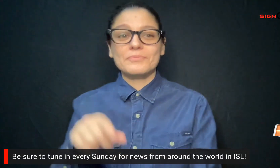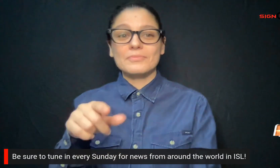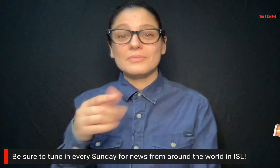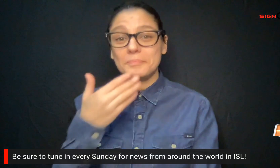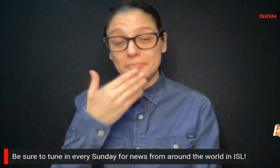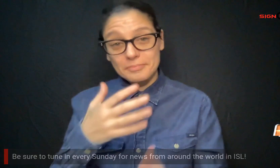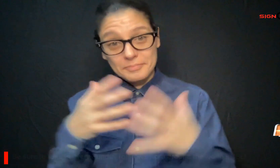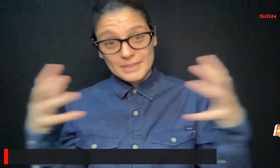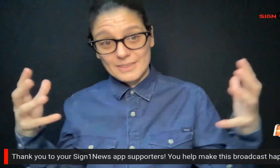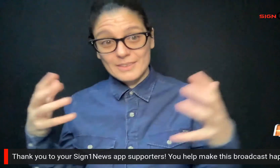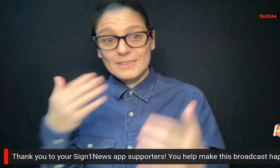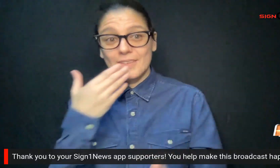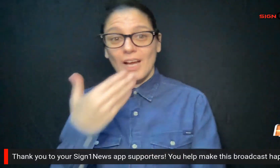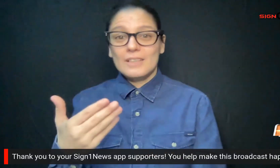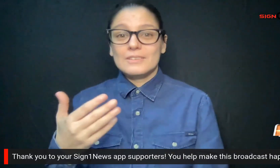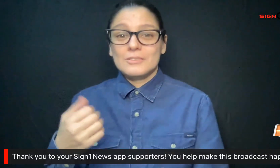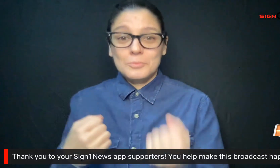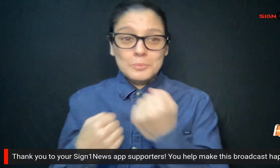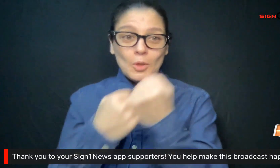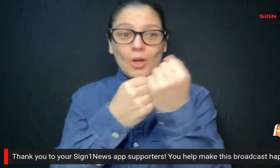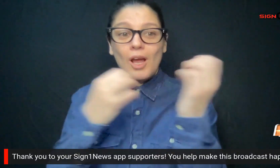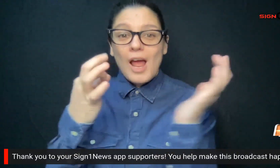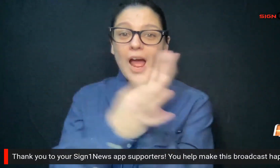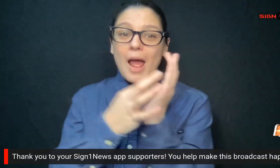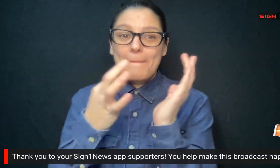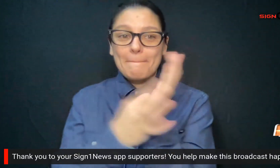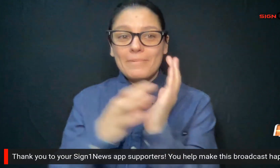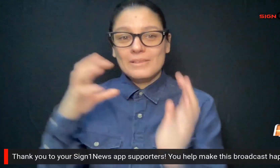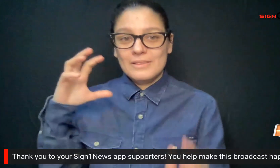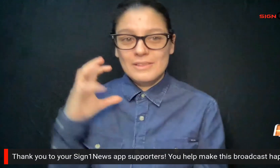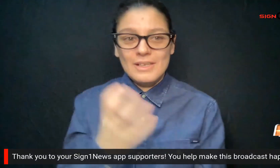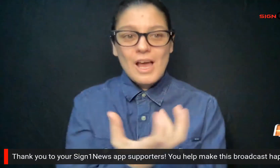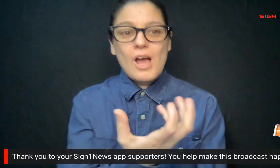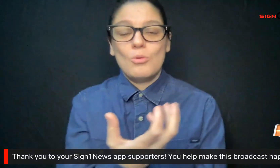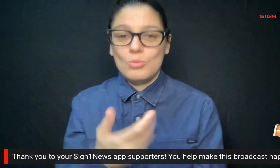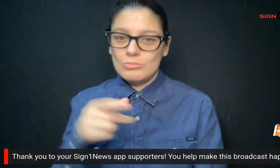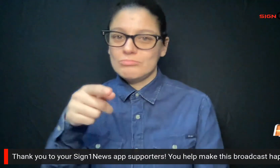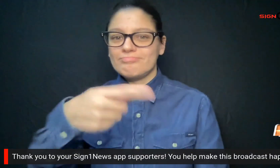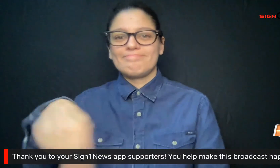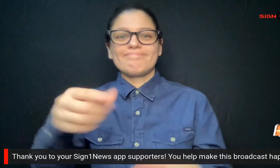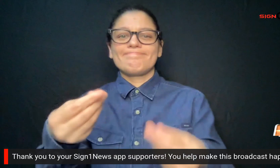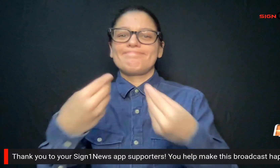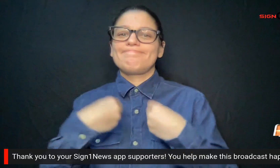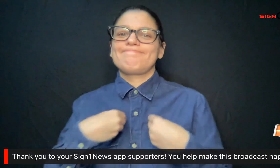a big thank you to our Sign1News app supporters you help make this broadcast happen